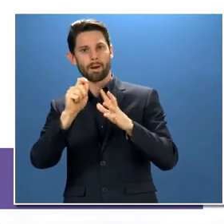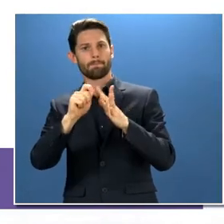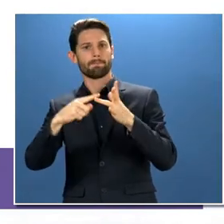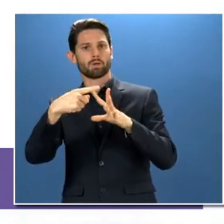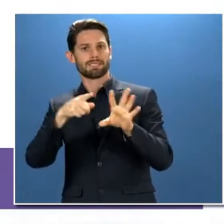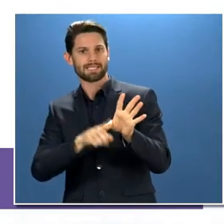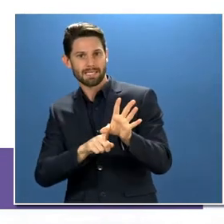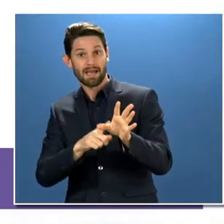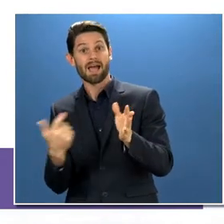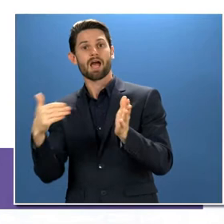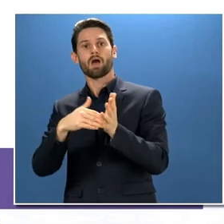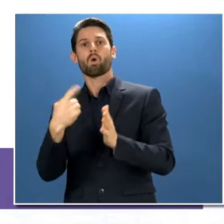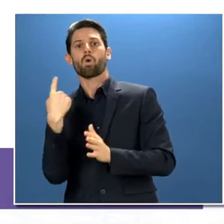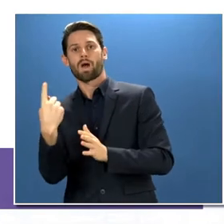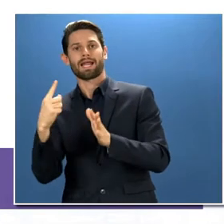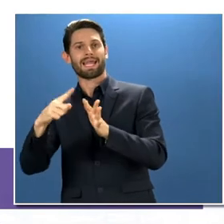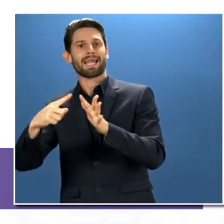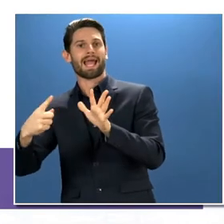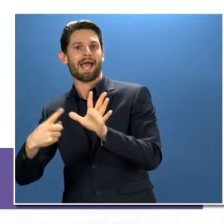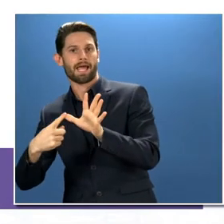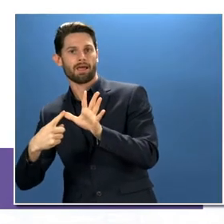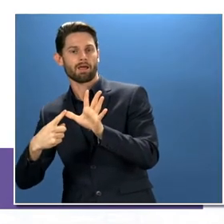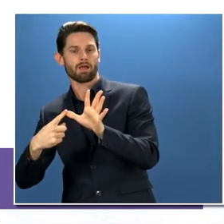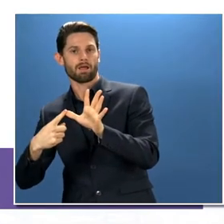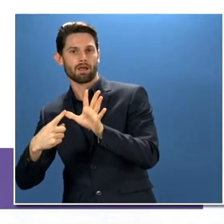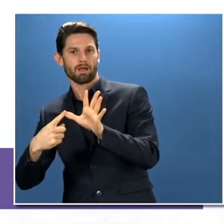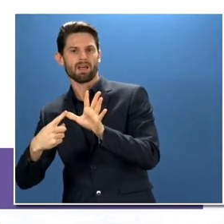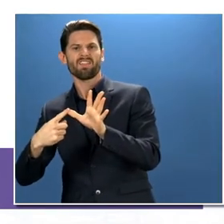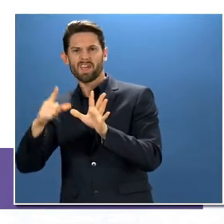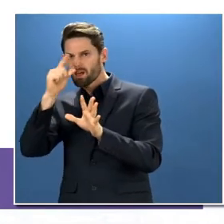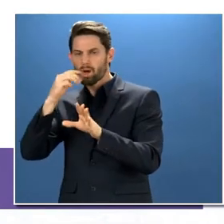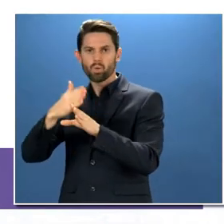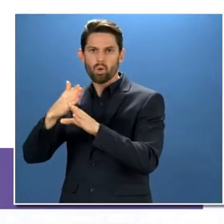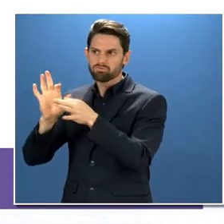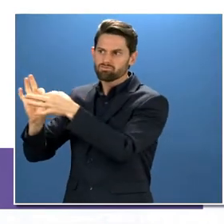of cross-cutting functions across the Commission relating to communications,